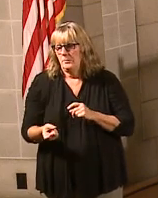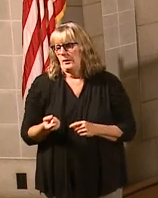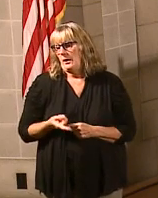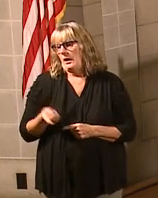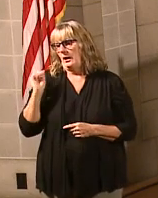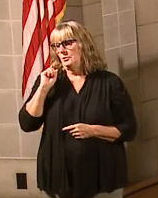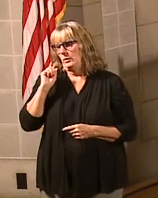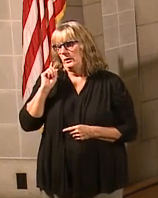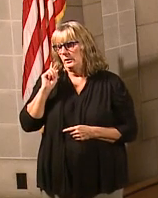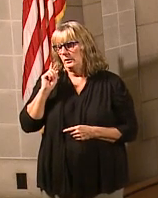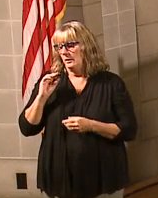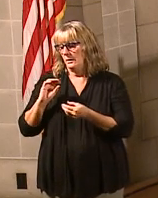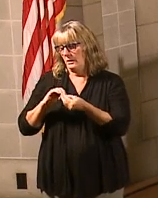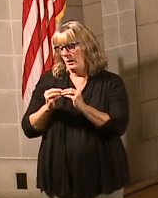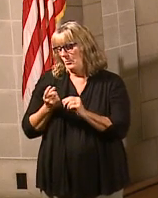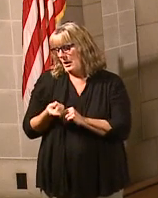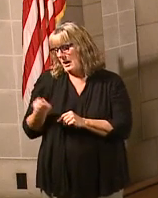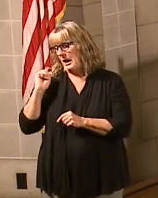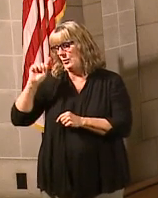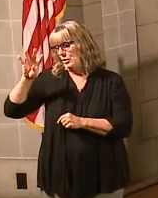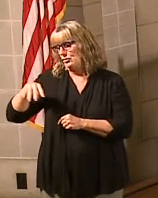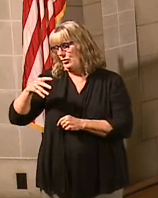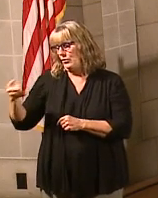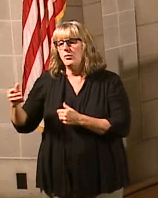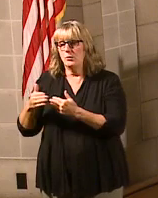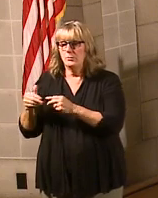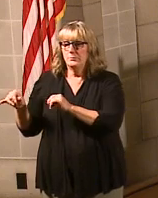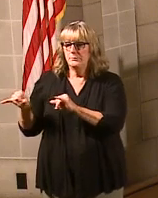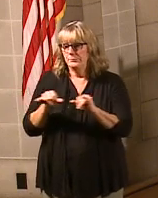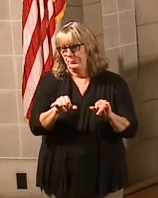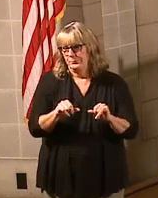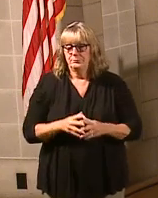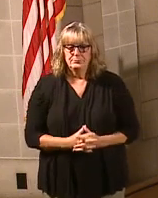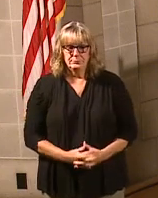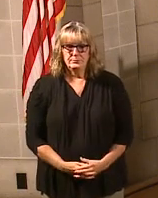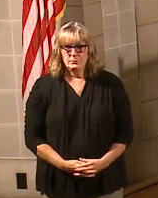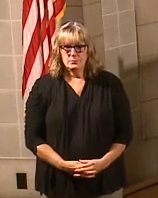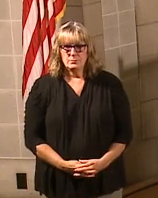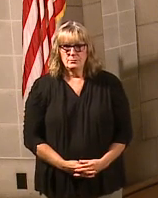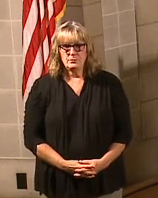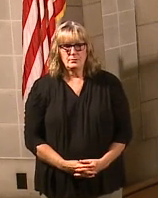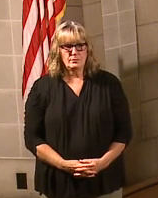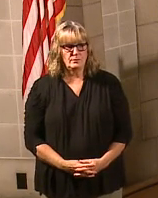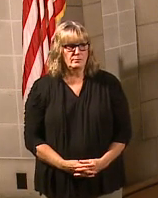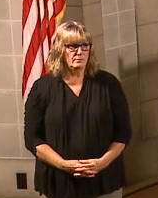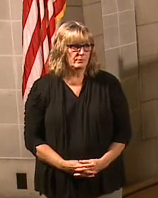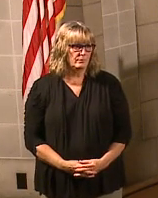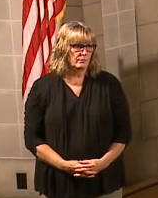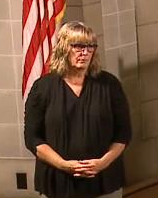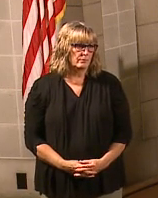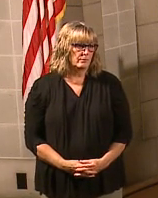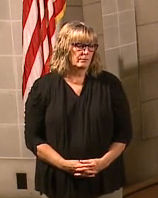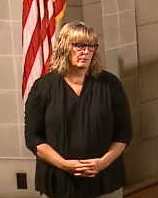I DON'T HAVE THAT NUMBER OFF THE TOP OF MY HEAD. IT'S UP 1% FROM WHERE WE WERE A